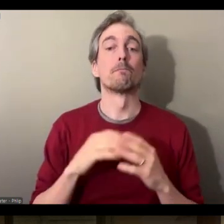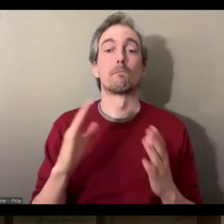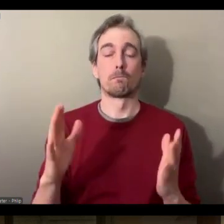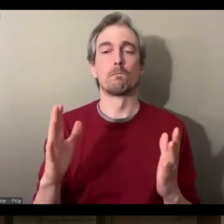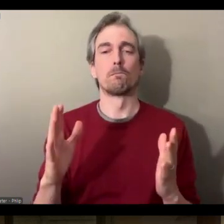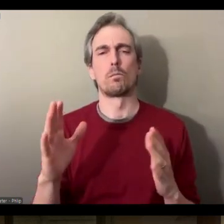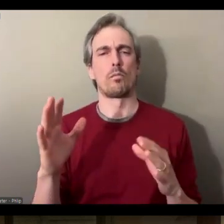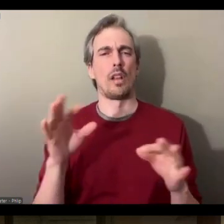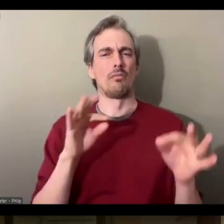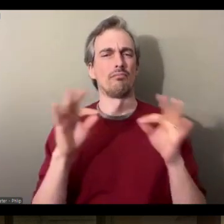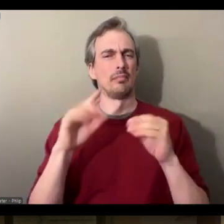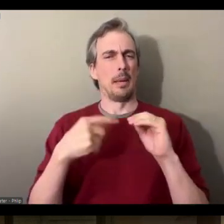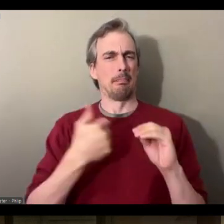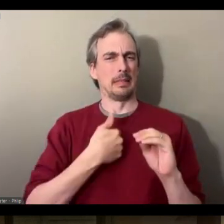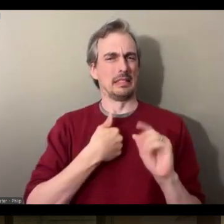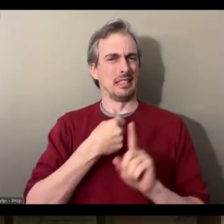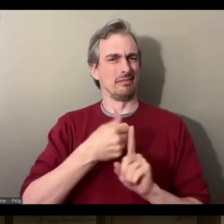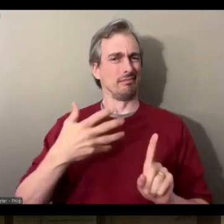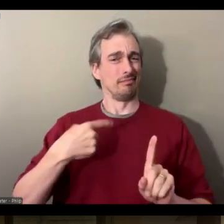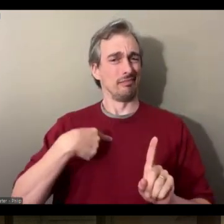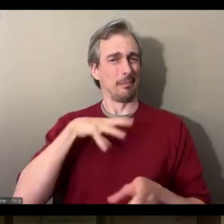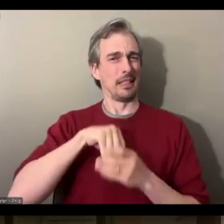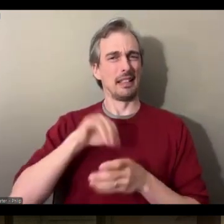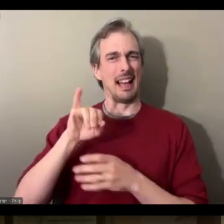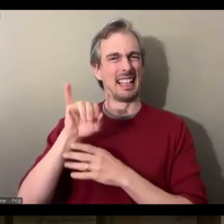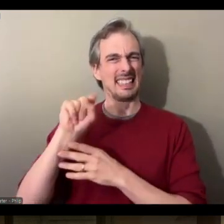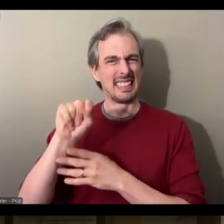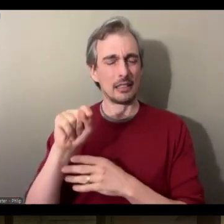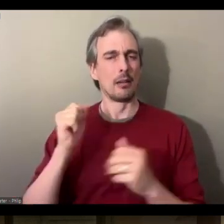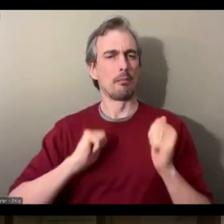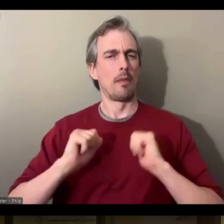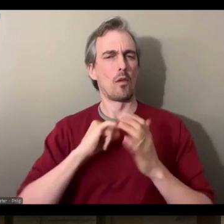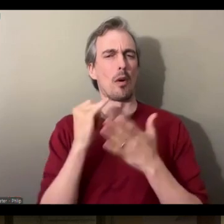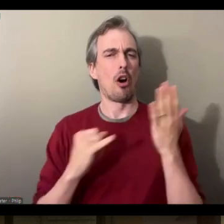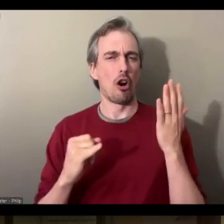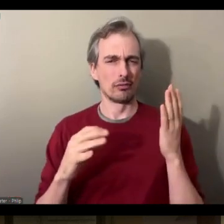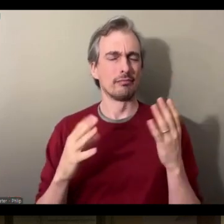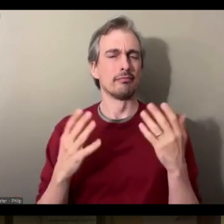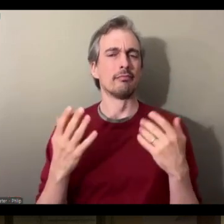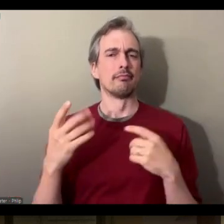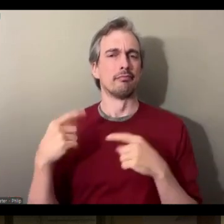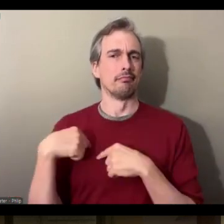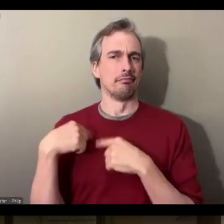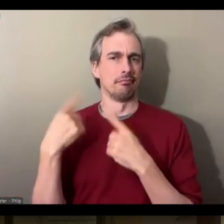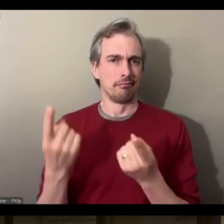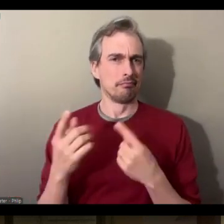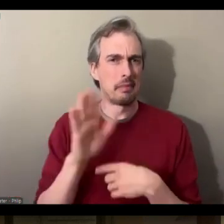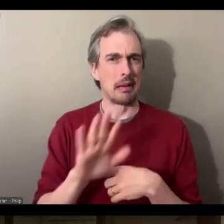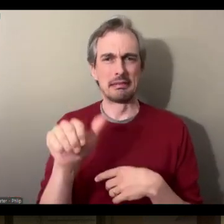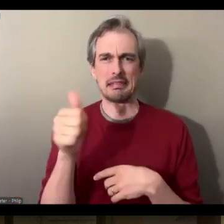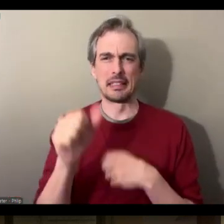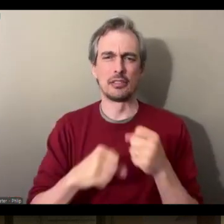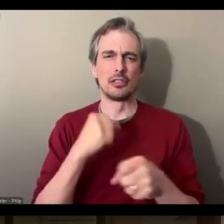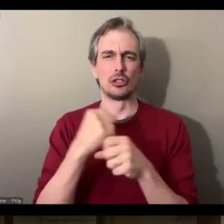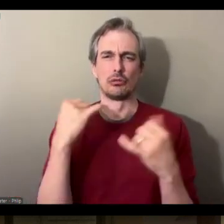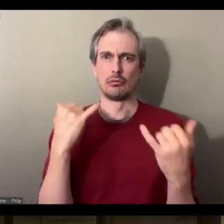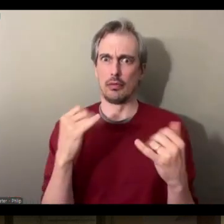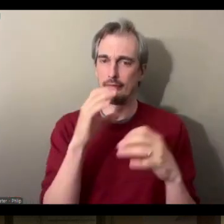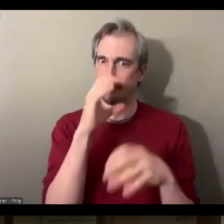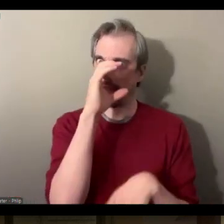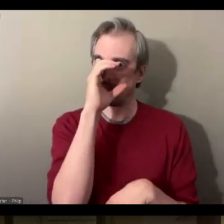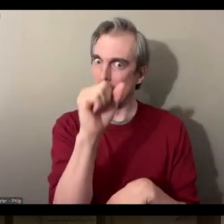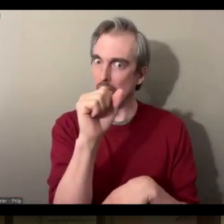years now. It's a really fascinating in-between space, between something hugely non-technical,